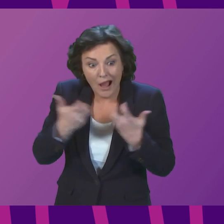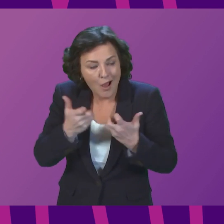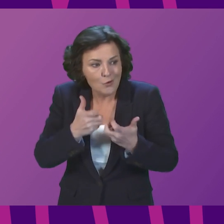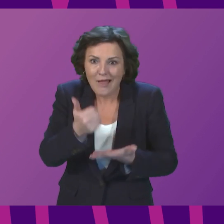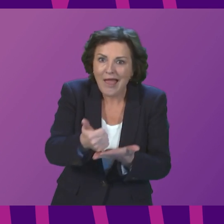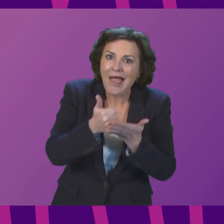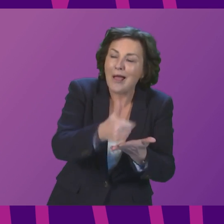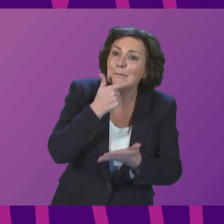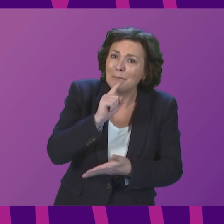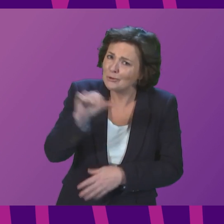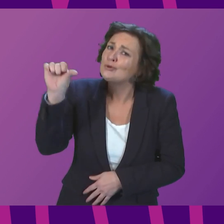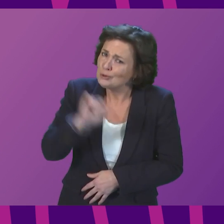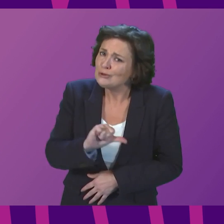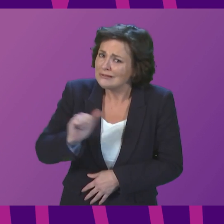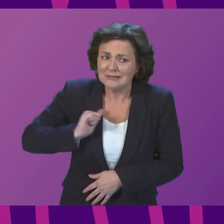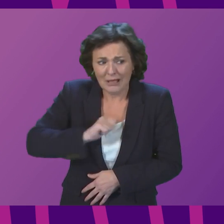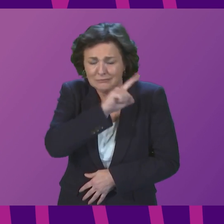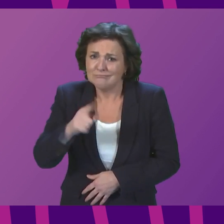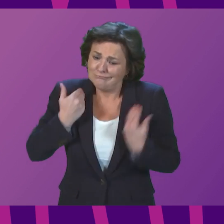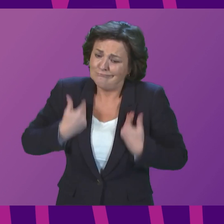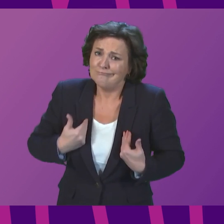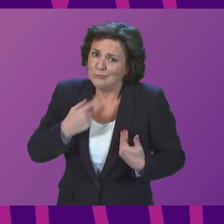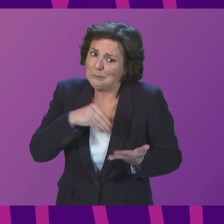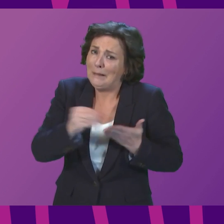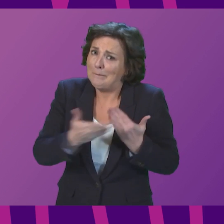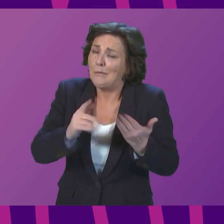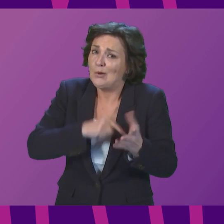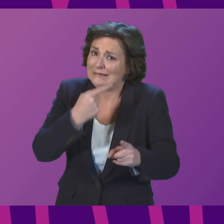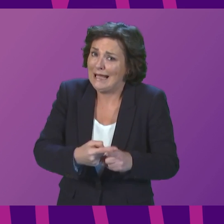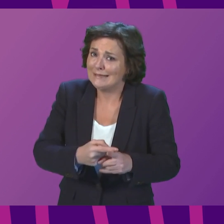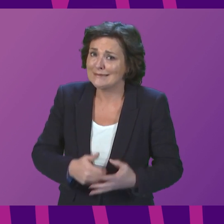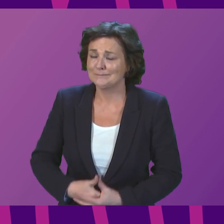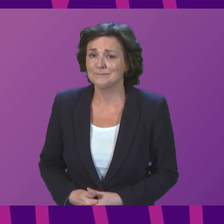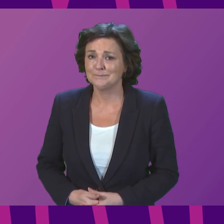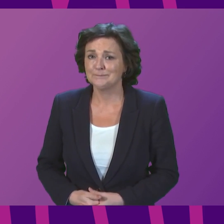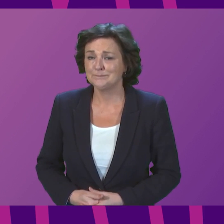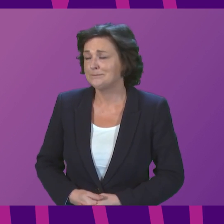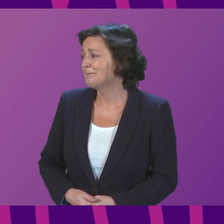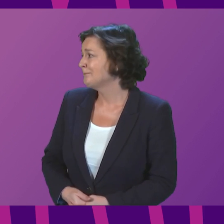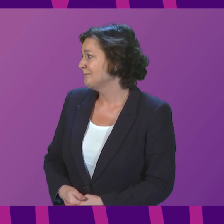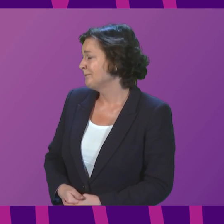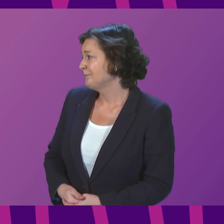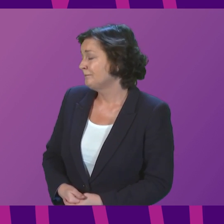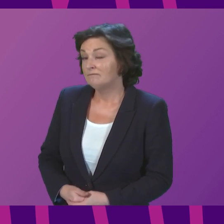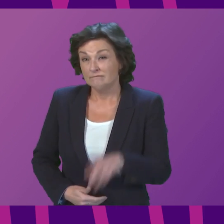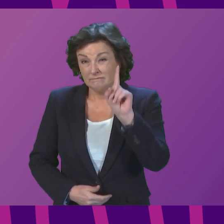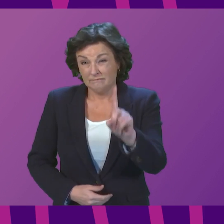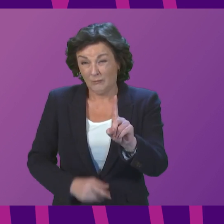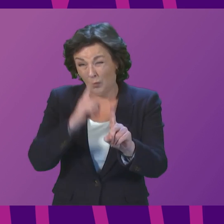A one-off windfall tax on one company in one year that has made $19 billion profit, which